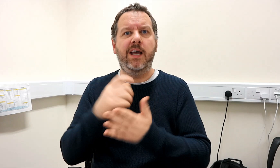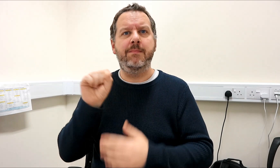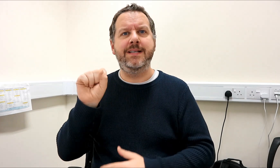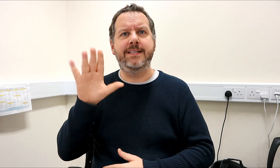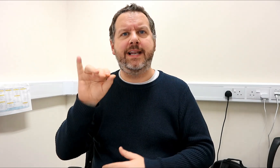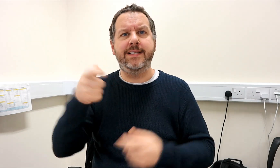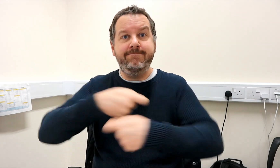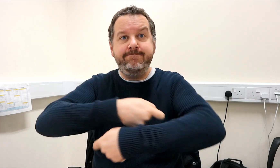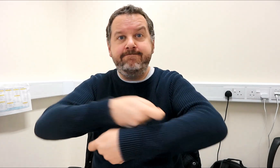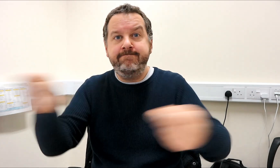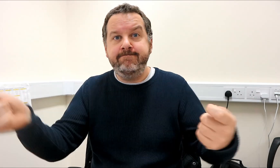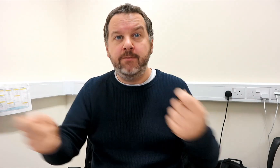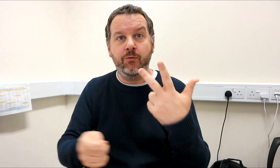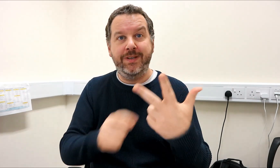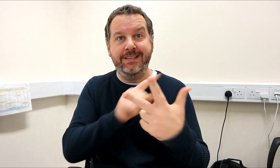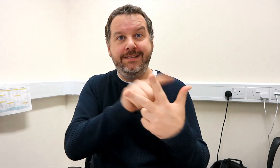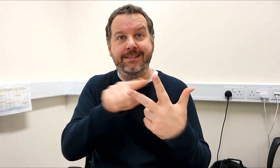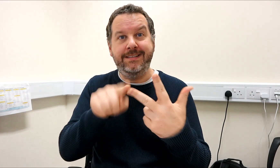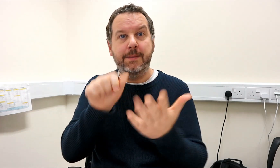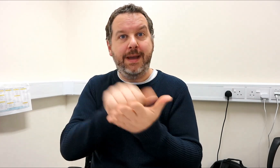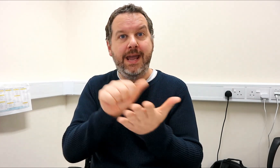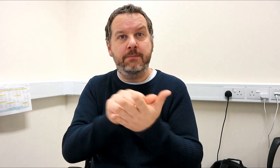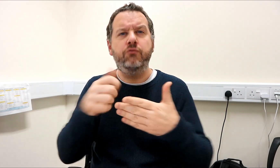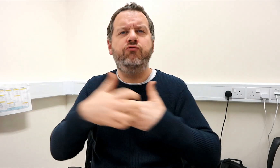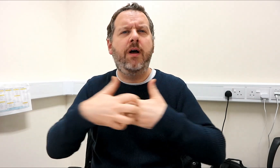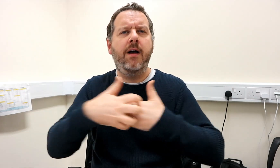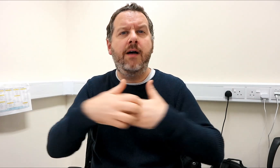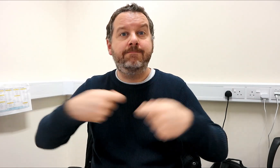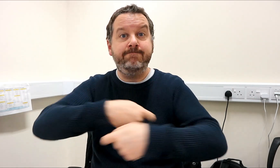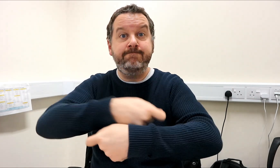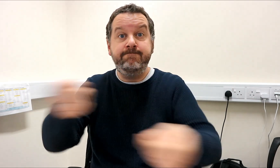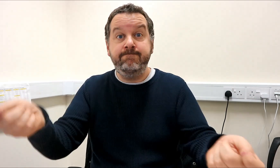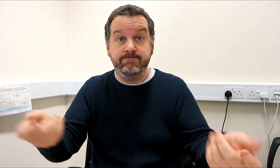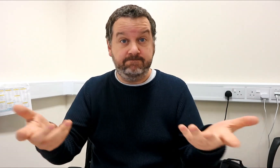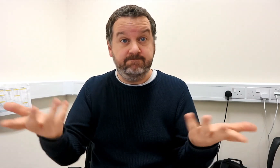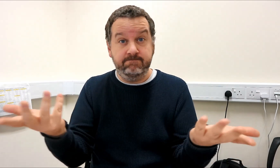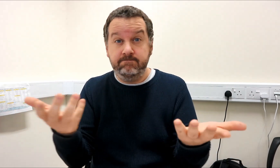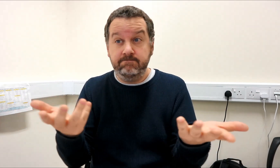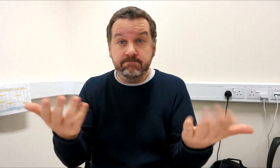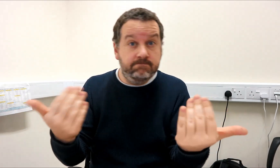...where we presented three draft papers to the public.